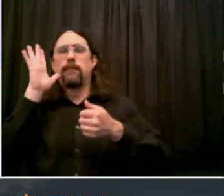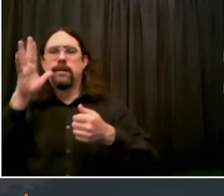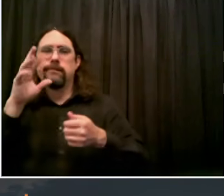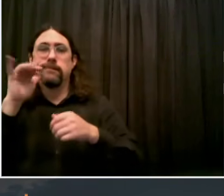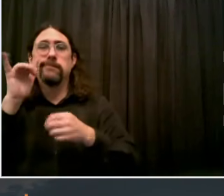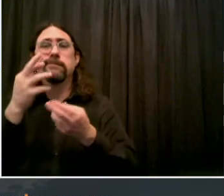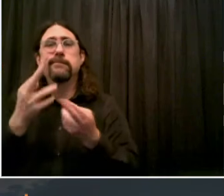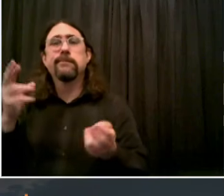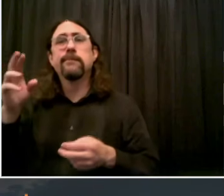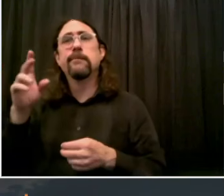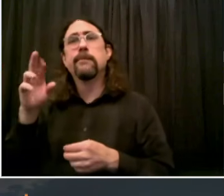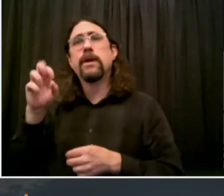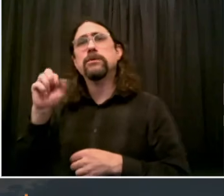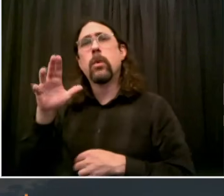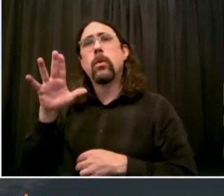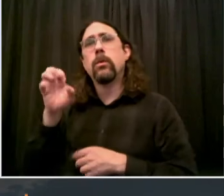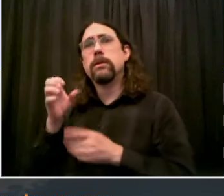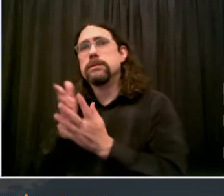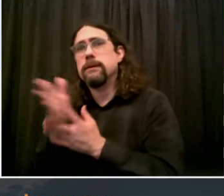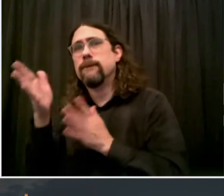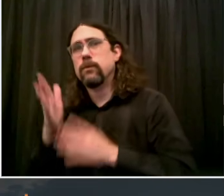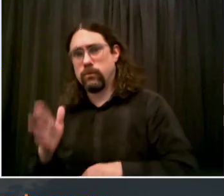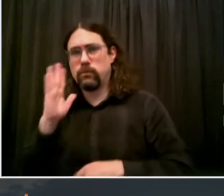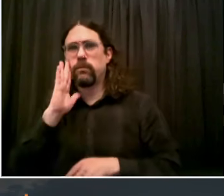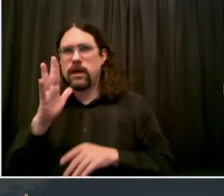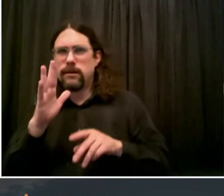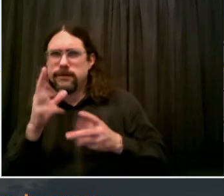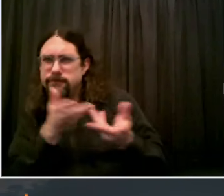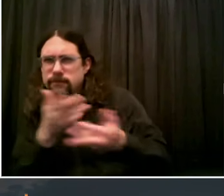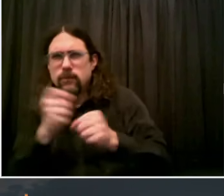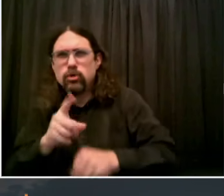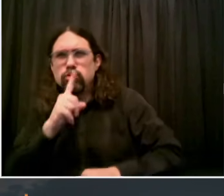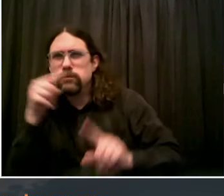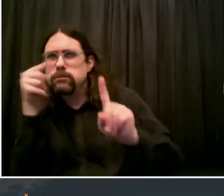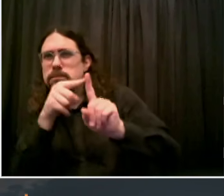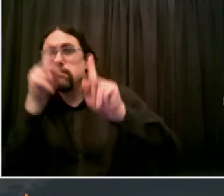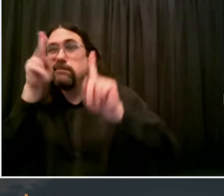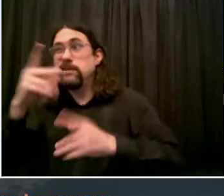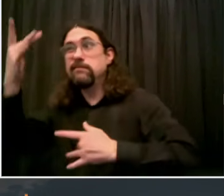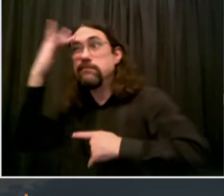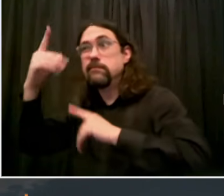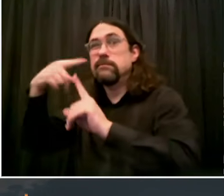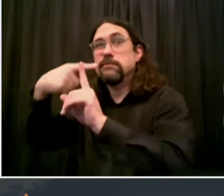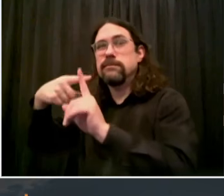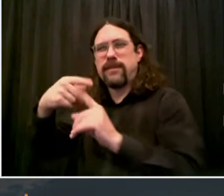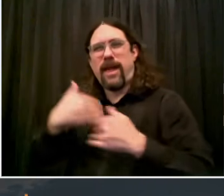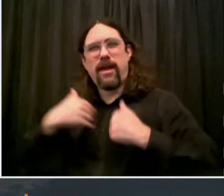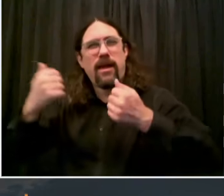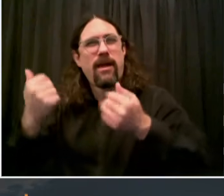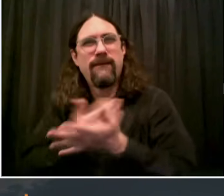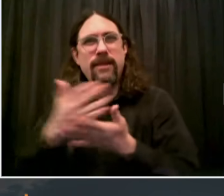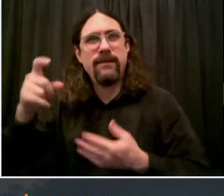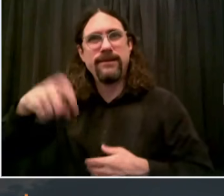EVERYONE WHO'S IN A HOTEL, WHO'S IN ISOLATION SO THEY GET WHATEVER SUPPORT THEY NEED FOR THE PERIOD THEY'RE THERE.